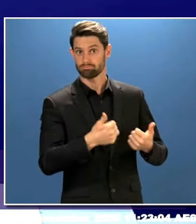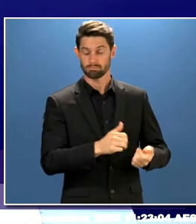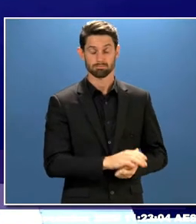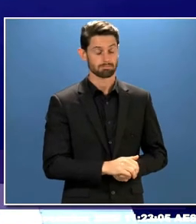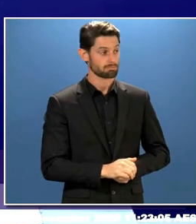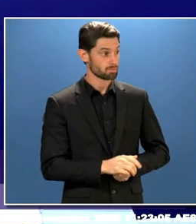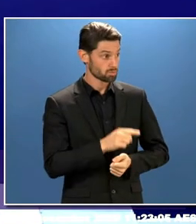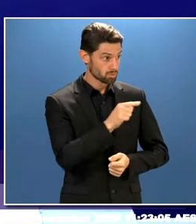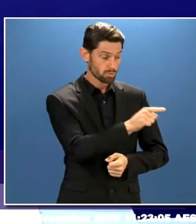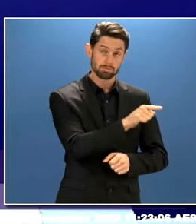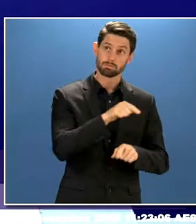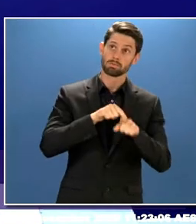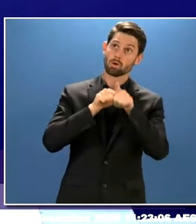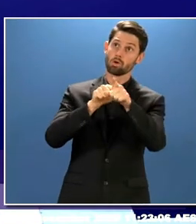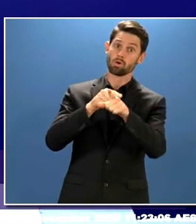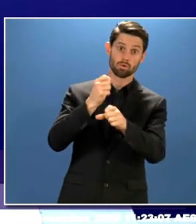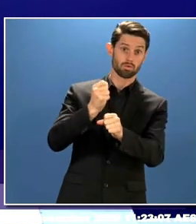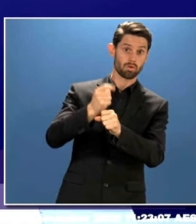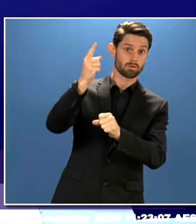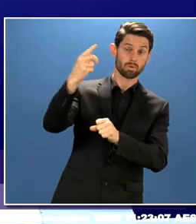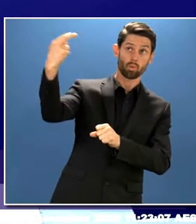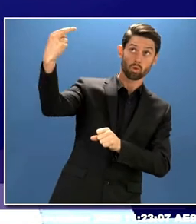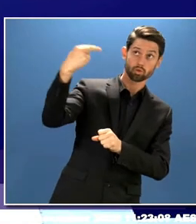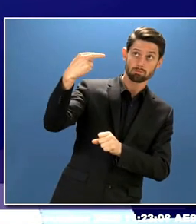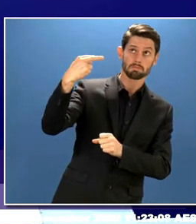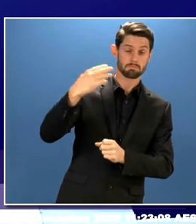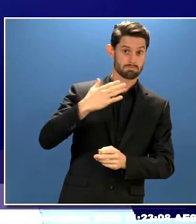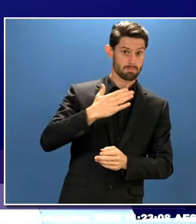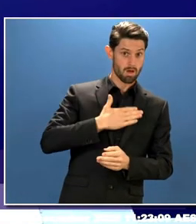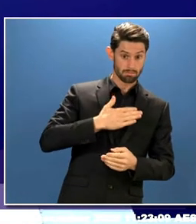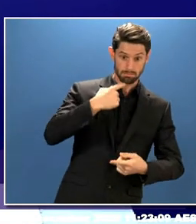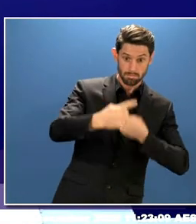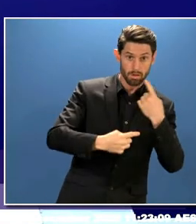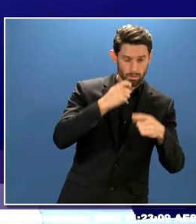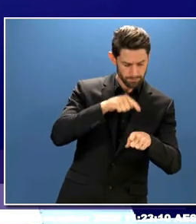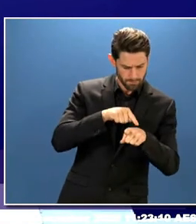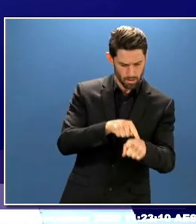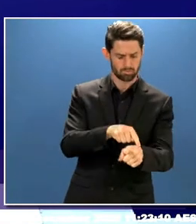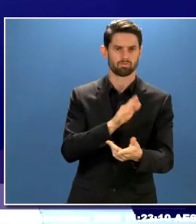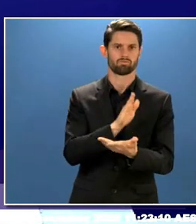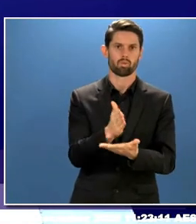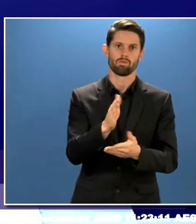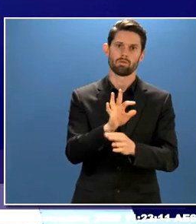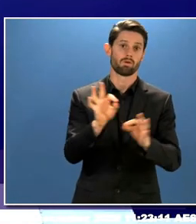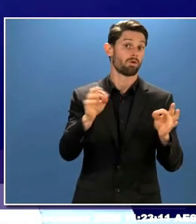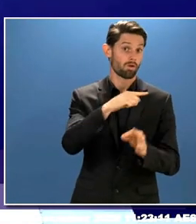Do you swear by Almighty God that the evidence you shall give will be the truth, the whole truth, and nothing but the truth?